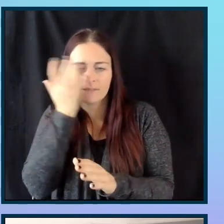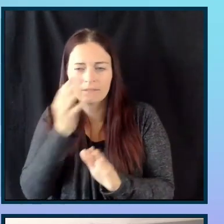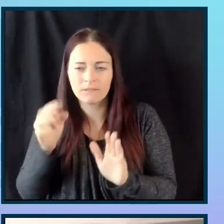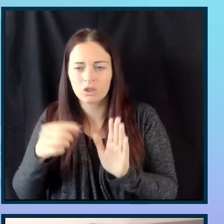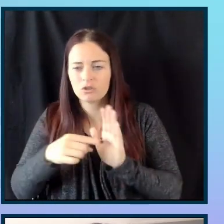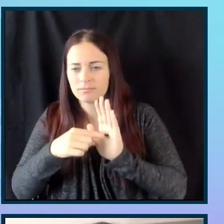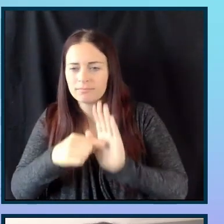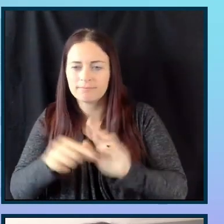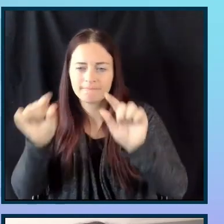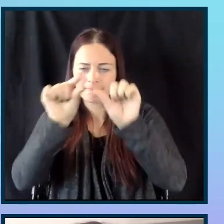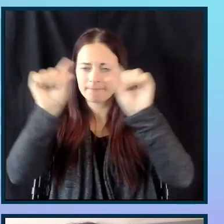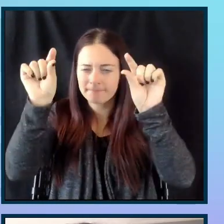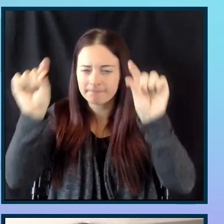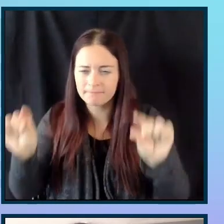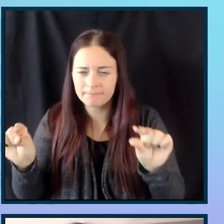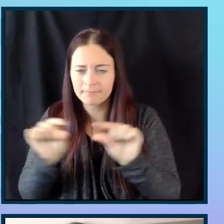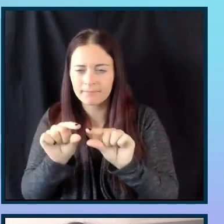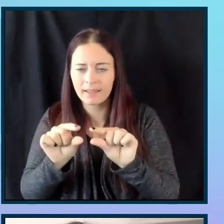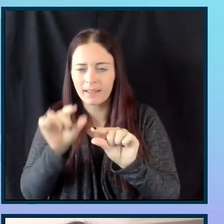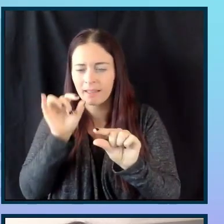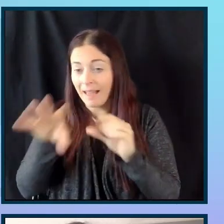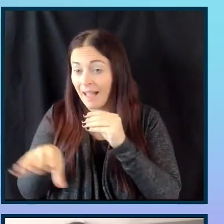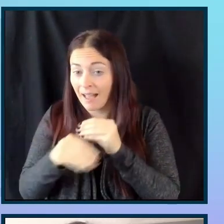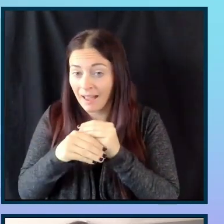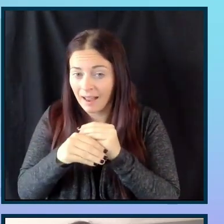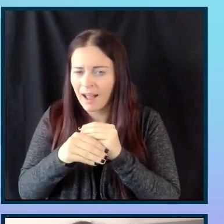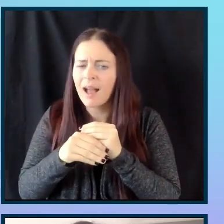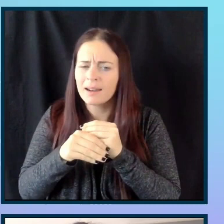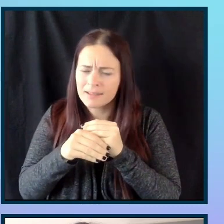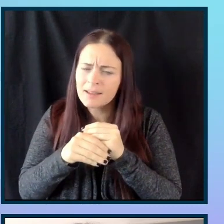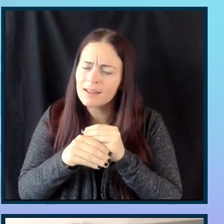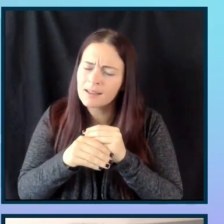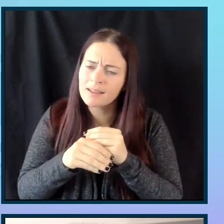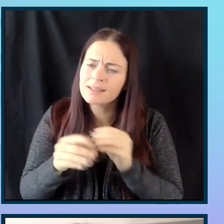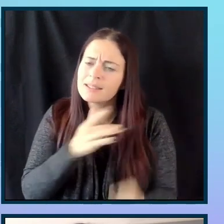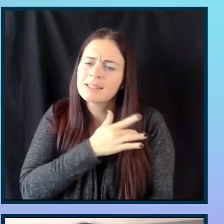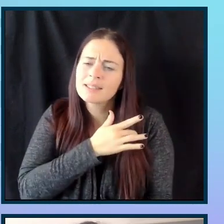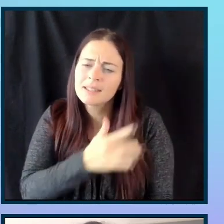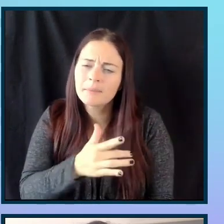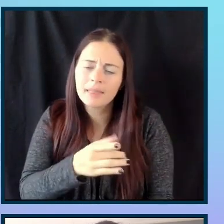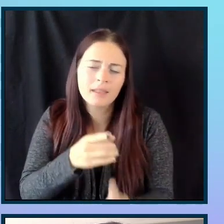and contrast passes. So 95% of the time you're you can eyeball this success criteria.